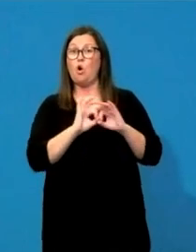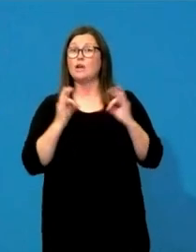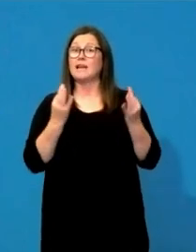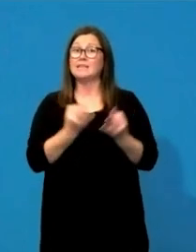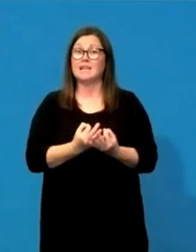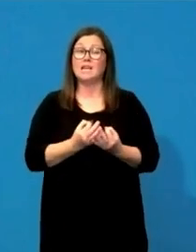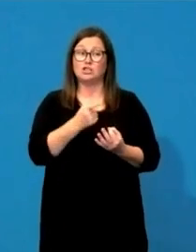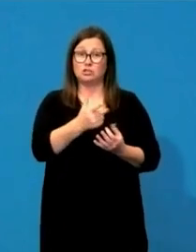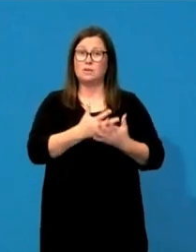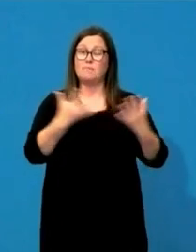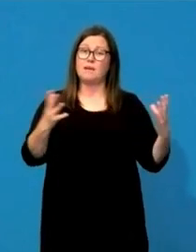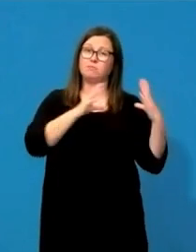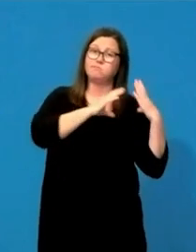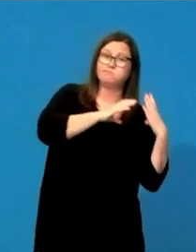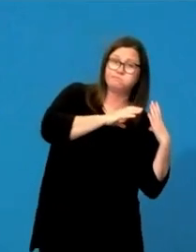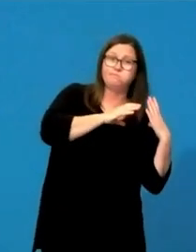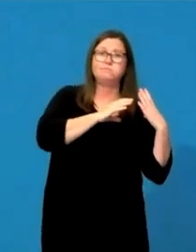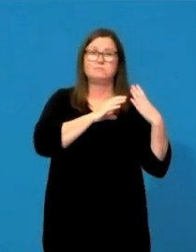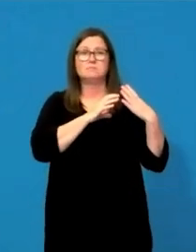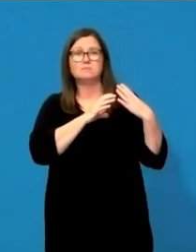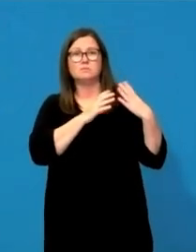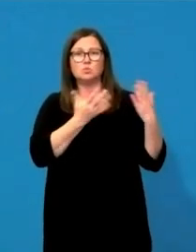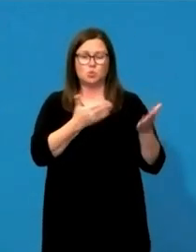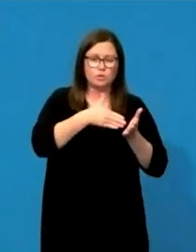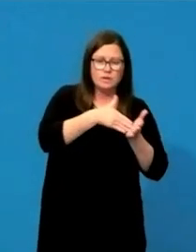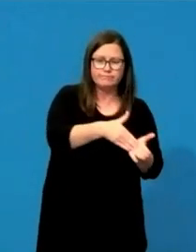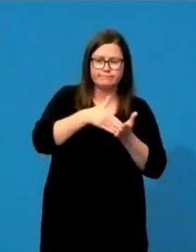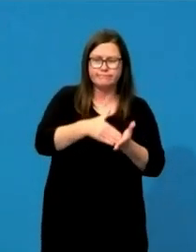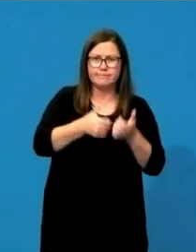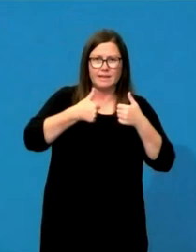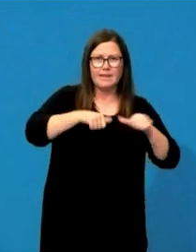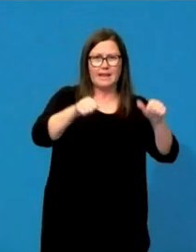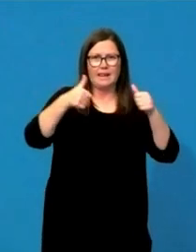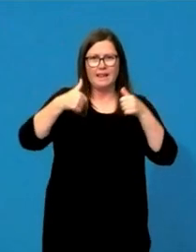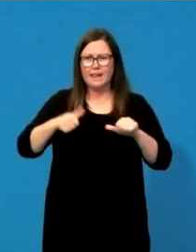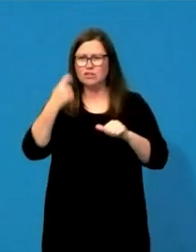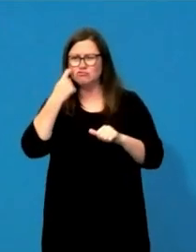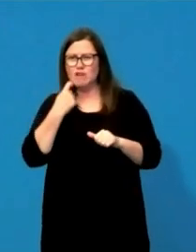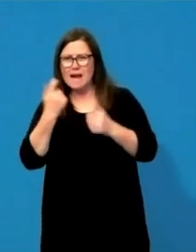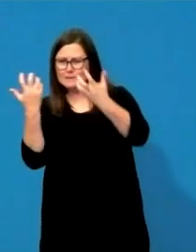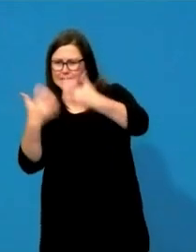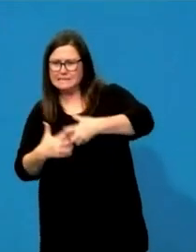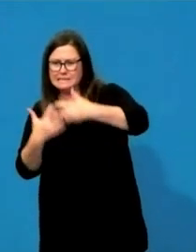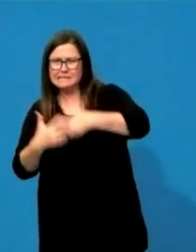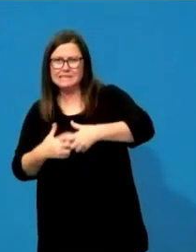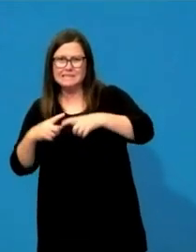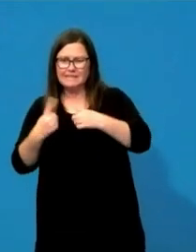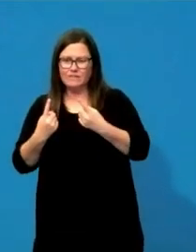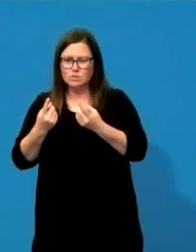policy but also of healing and of finding ways to solve these really difficult problems that we've experienced in remote communities.